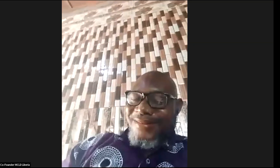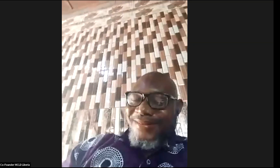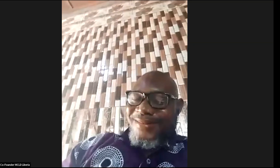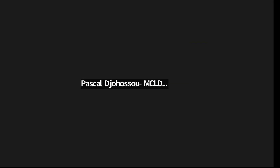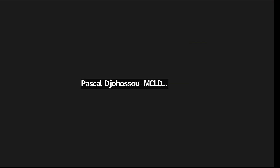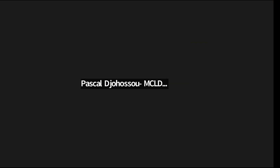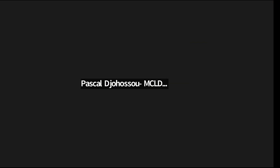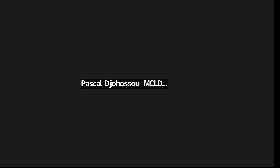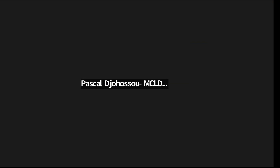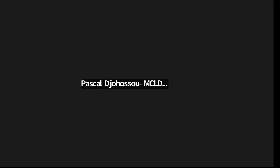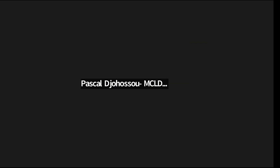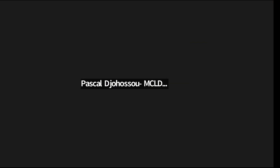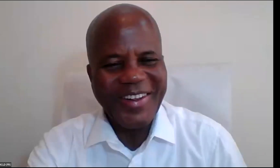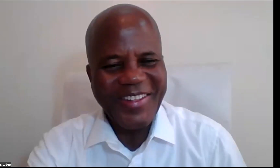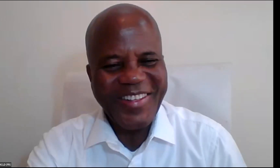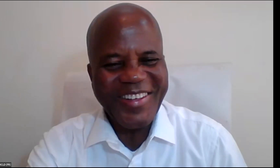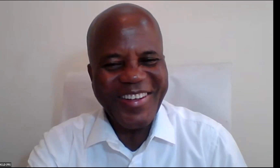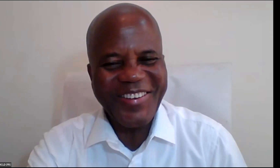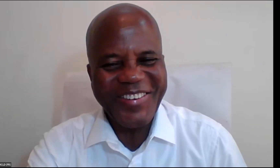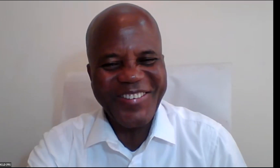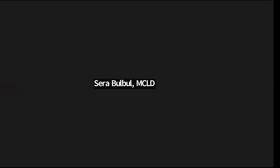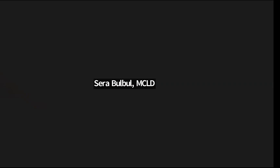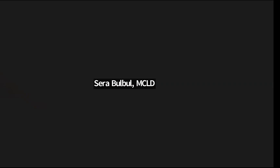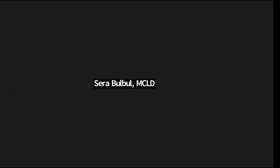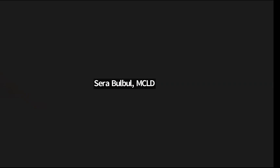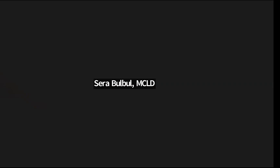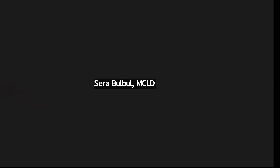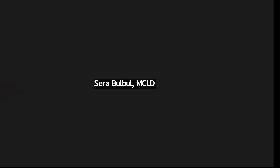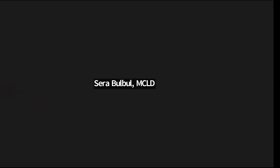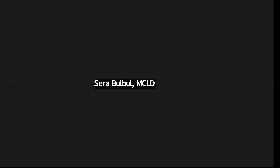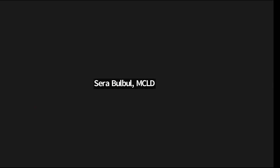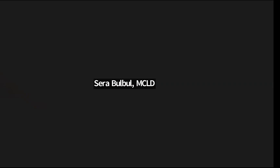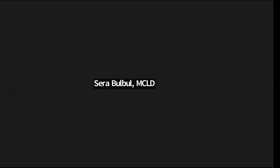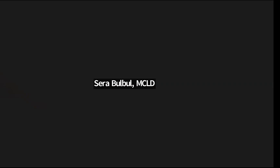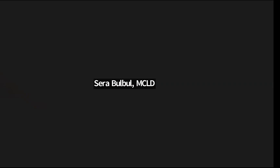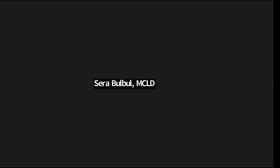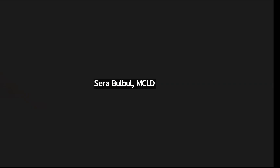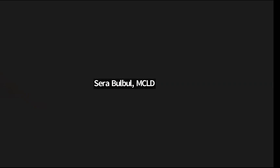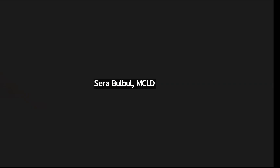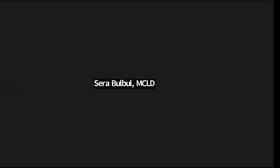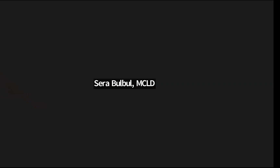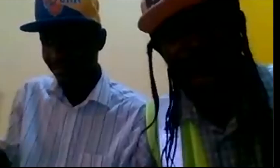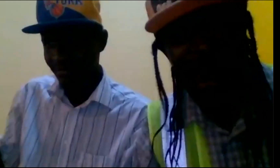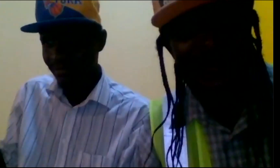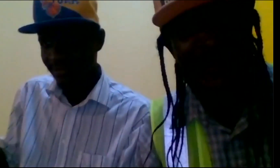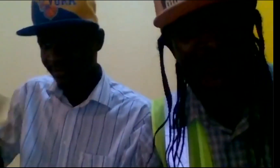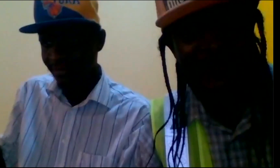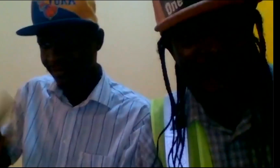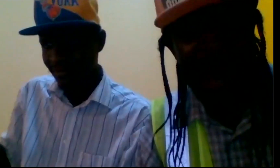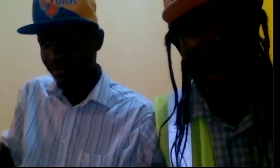Thank you, but I thank you. Thank you, Mr. Thank you, Mr. Hi dude! Thank you. Thank you very much. Bye-bye. Thank you, Jude. Bye! Yeah, thank you. Jude. Bye, bye. God bless you. Yeah.